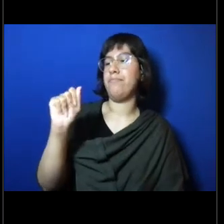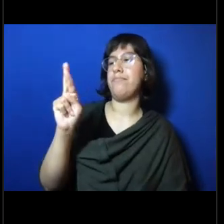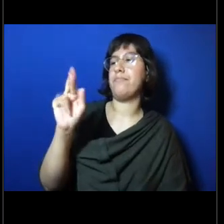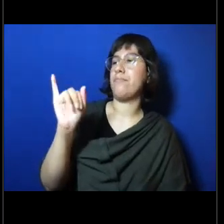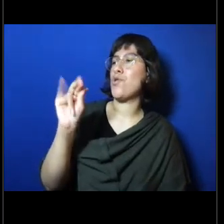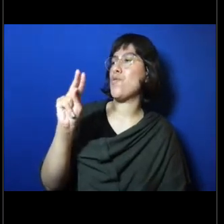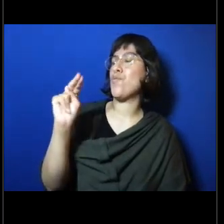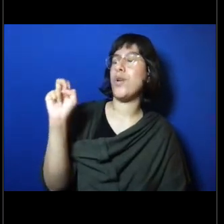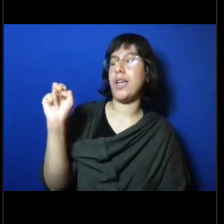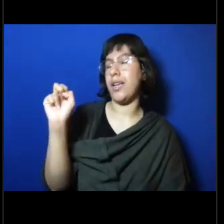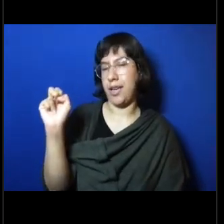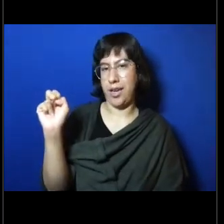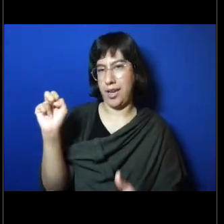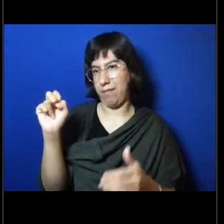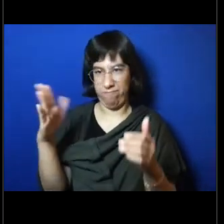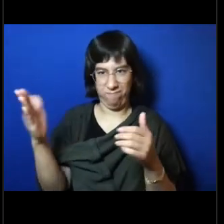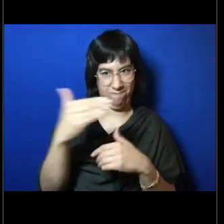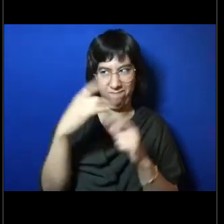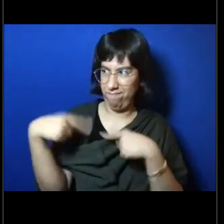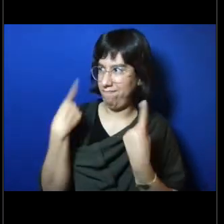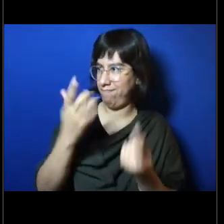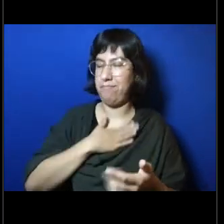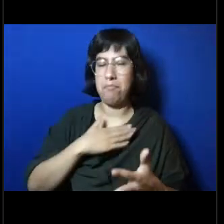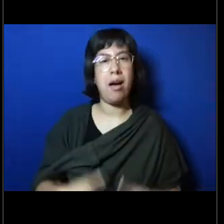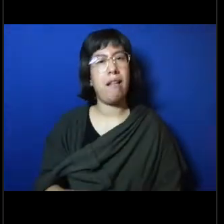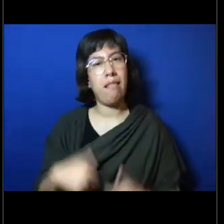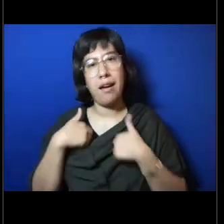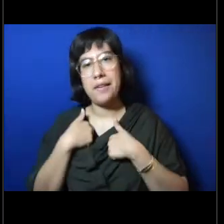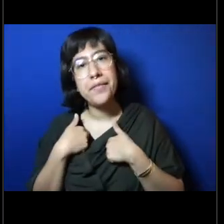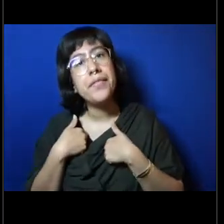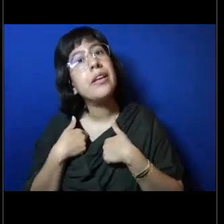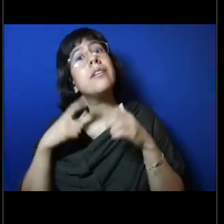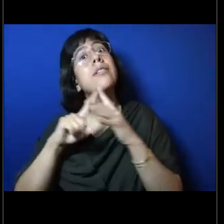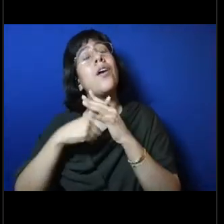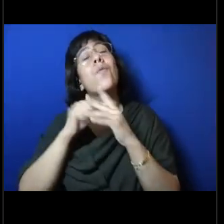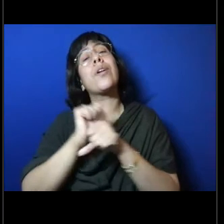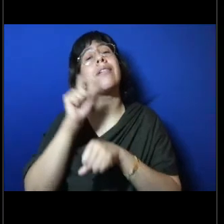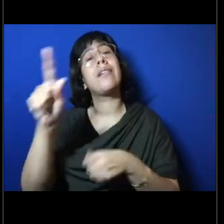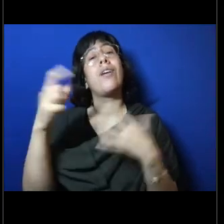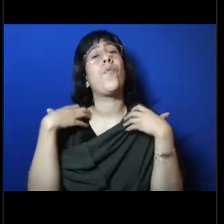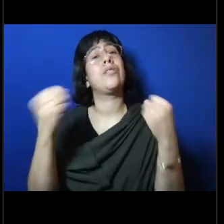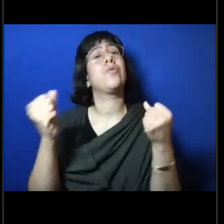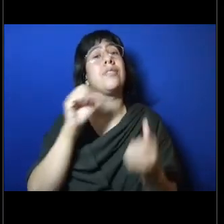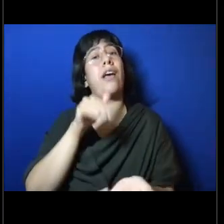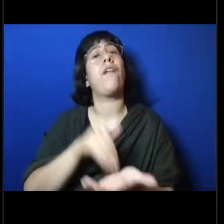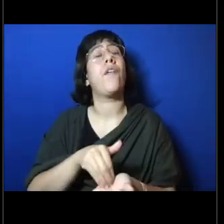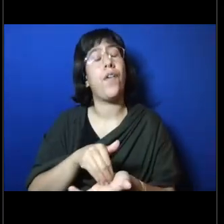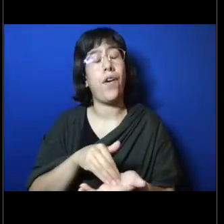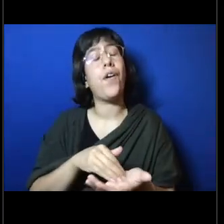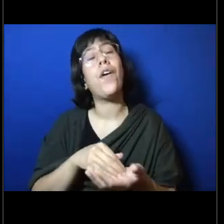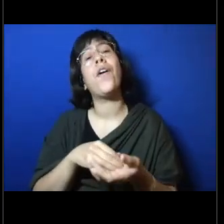right? And so when I started working in the restoration center one of the things that we do